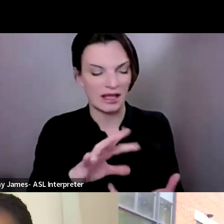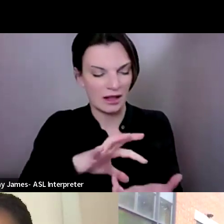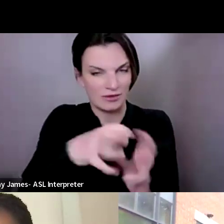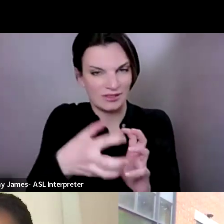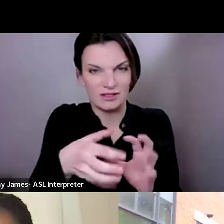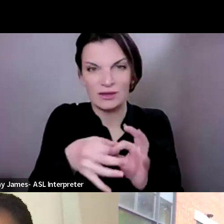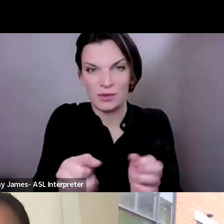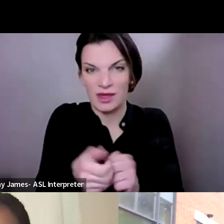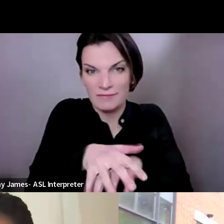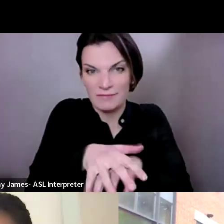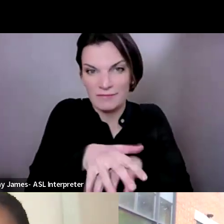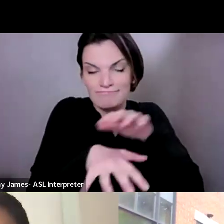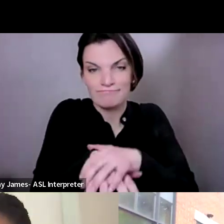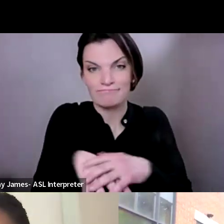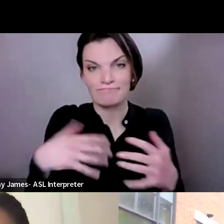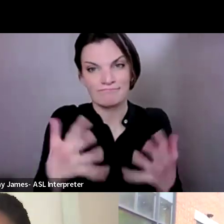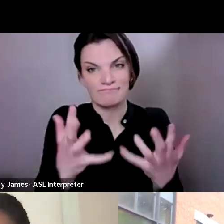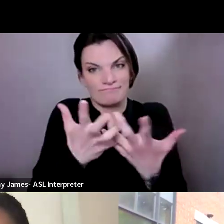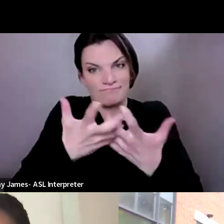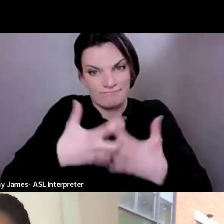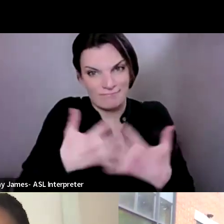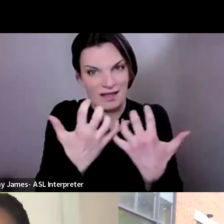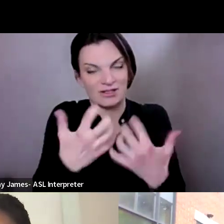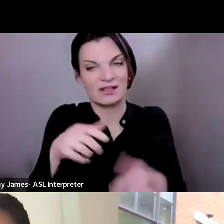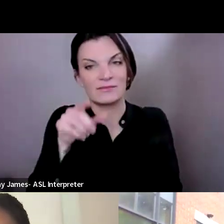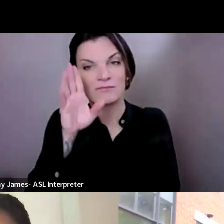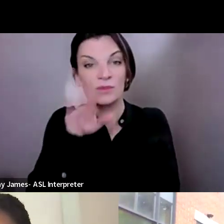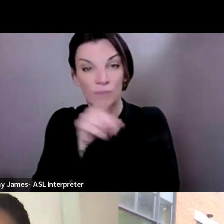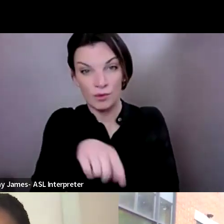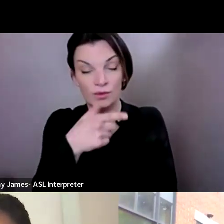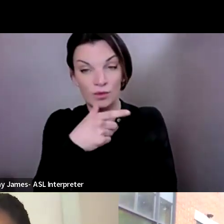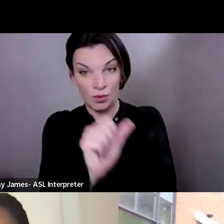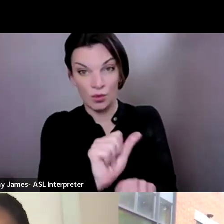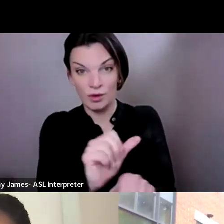paid workers are also the most diverse piece of the human service puzzle. That is where you will